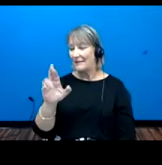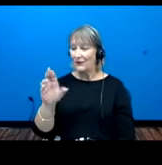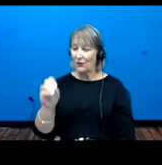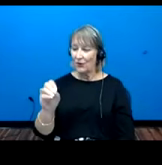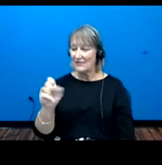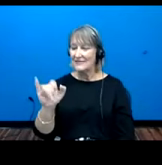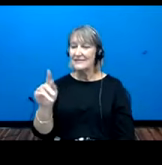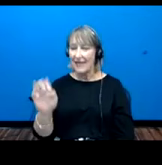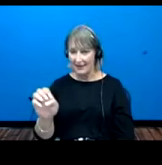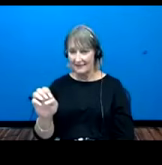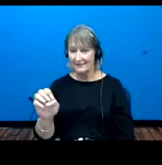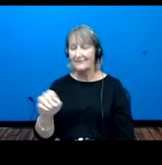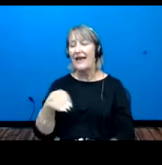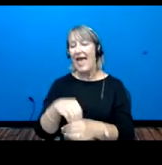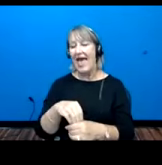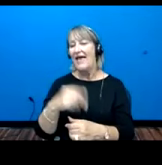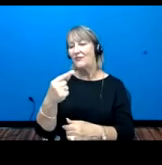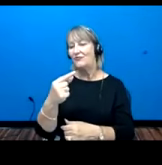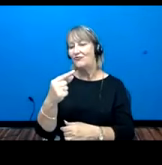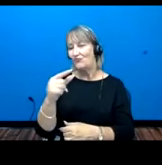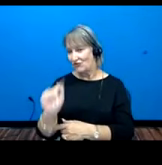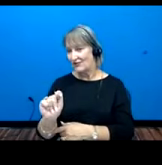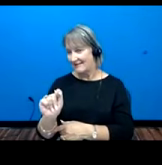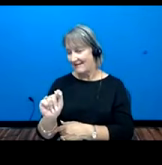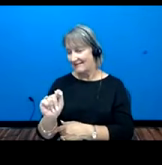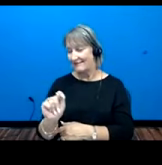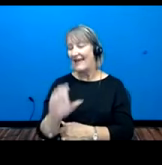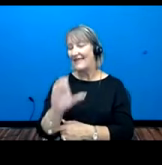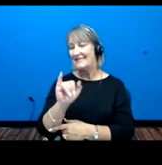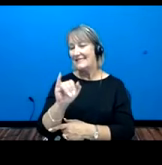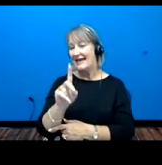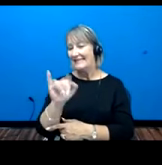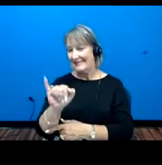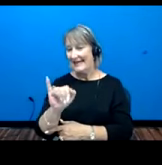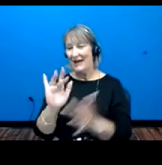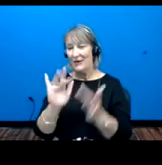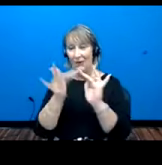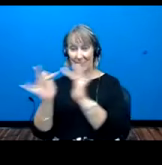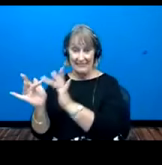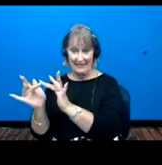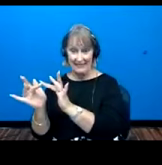and within the CIDI website, and we're very excited about that. So not just doing the work,